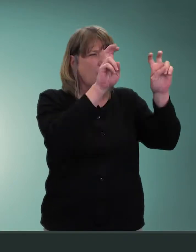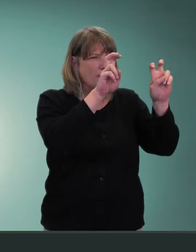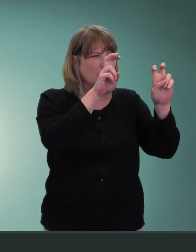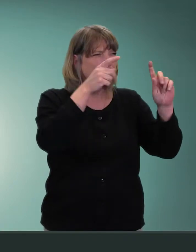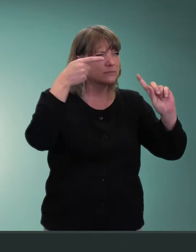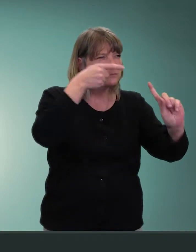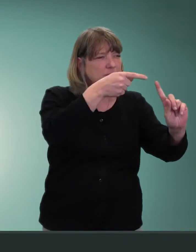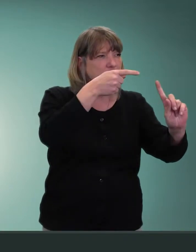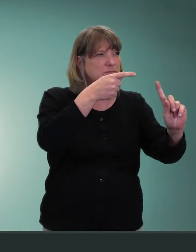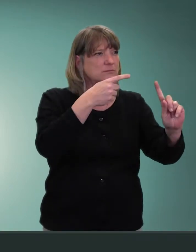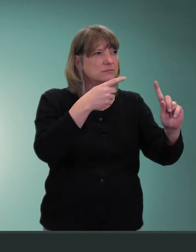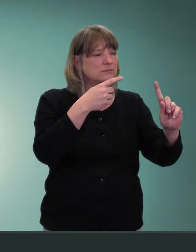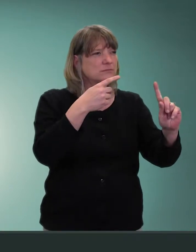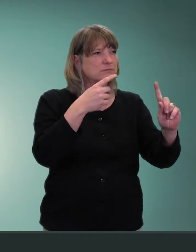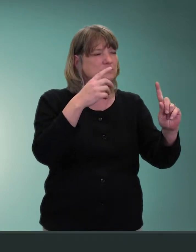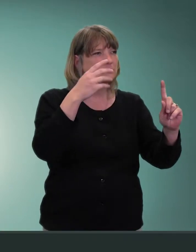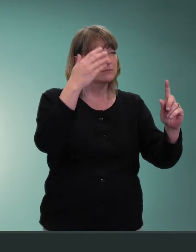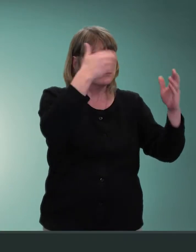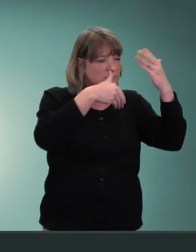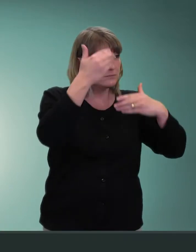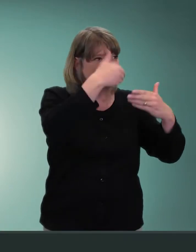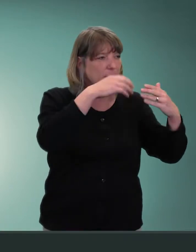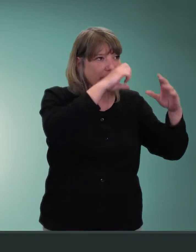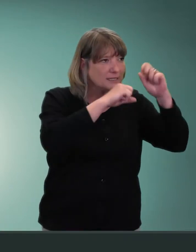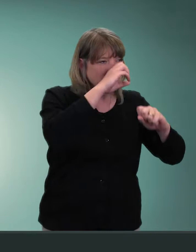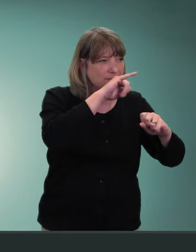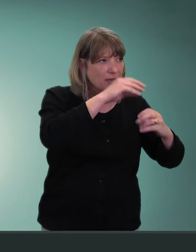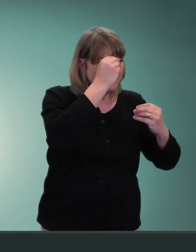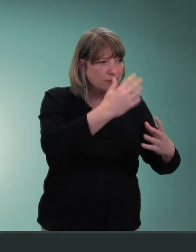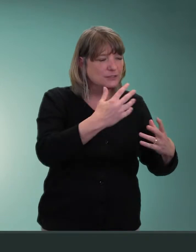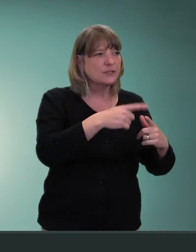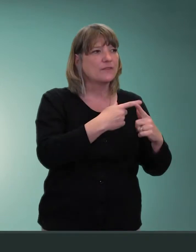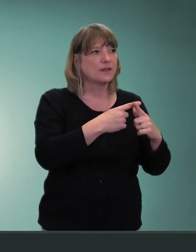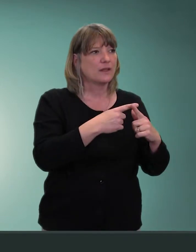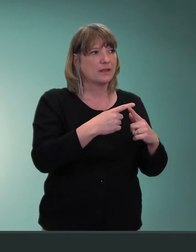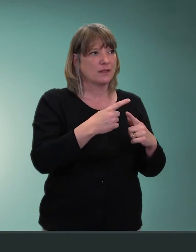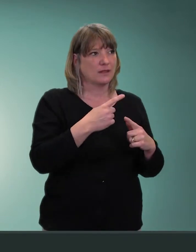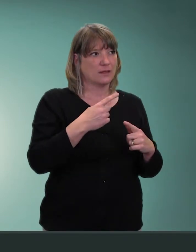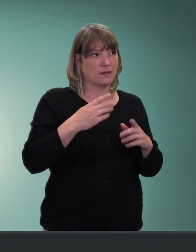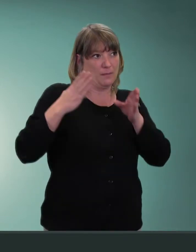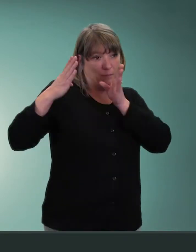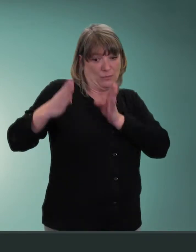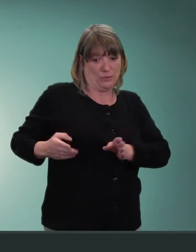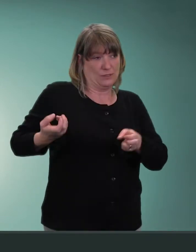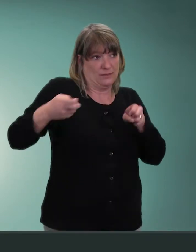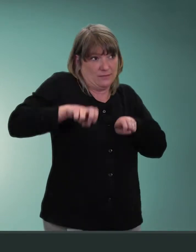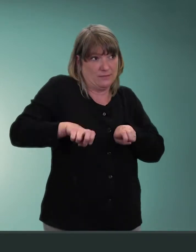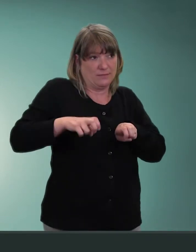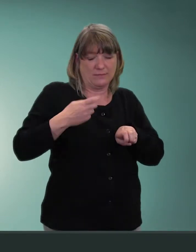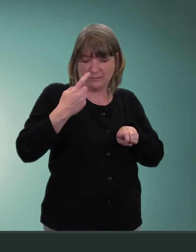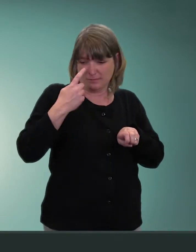or what the topic was on, I missed a lot of it. I usually ask the person sitting next to me,